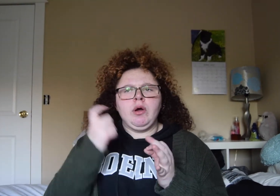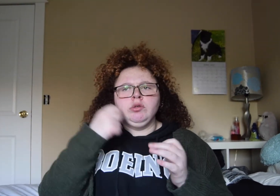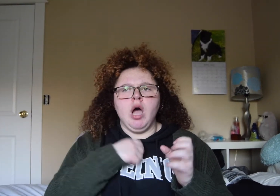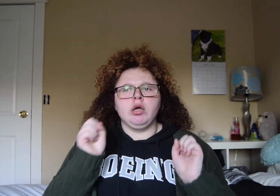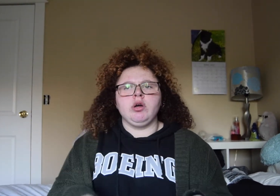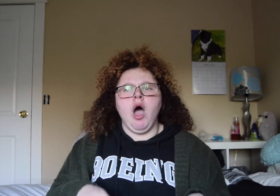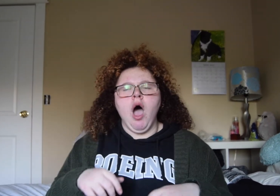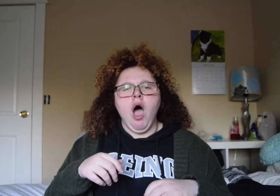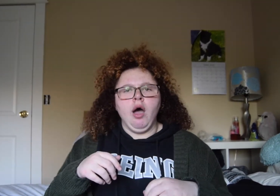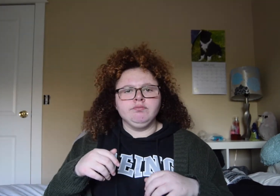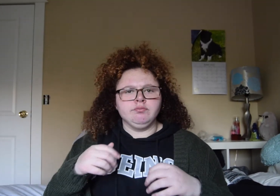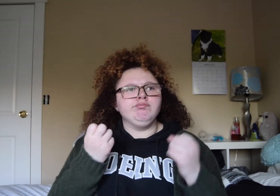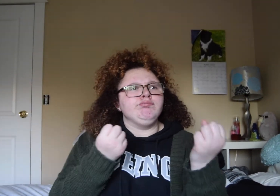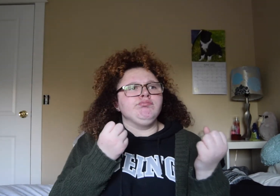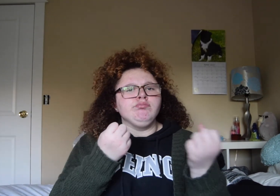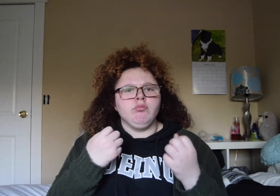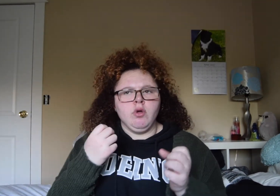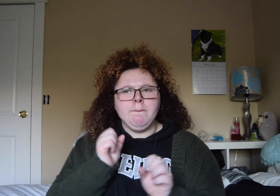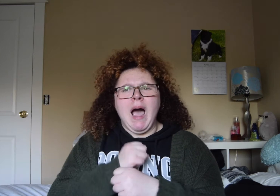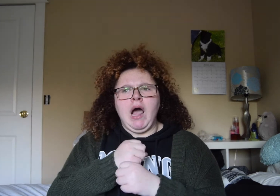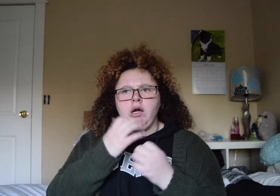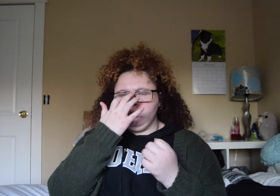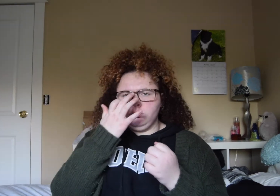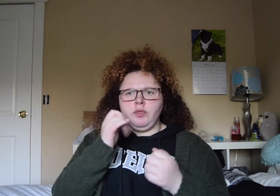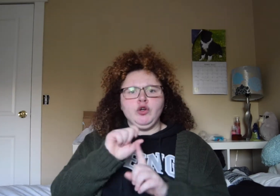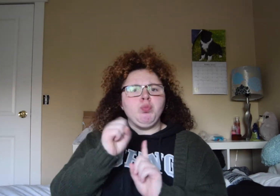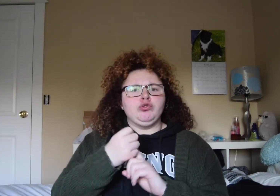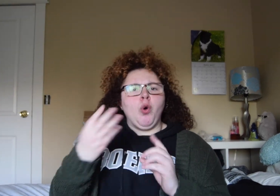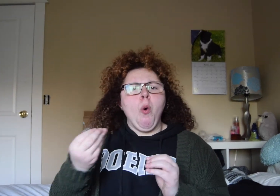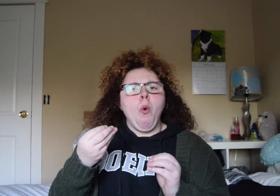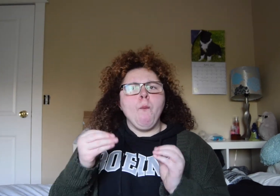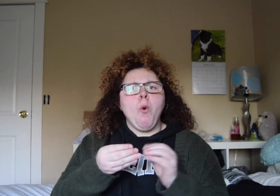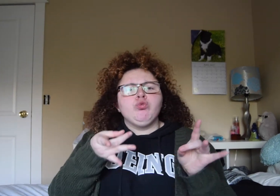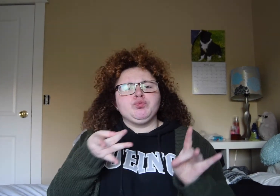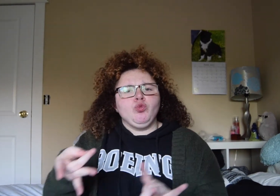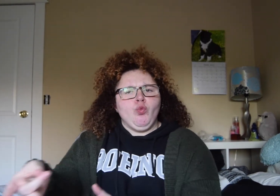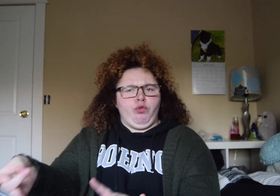Because I can sign and make the situation go more smooth